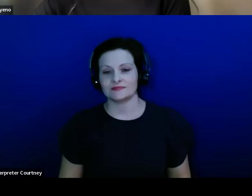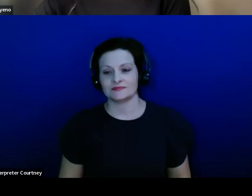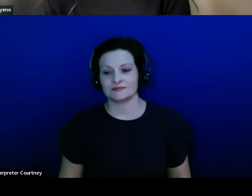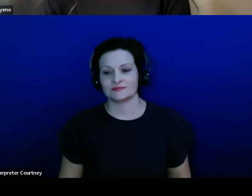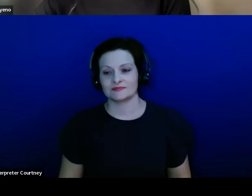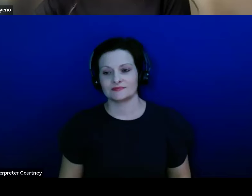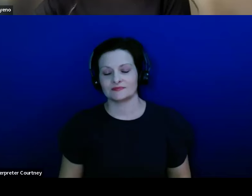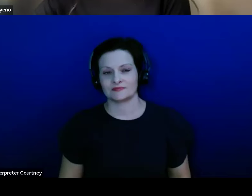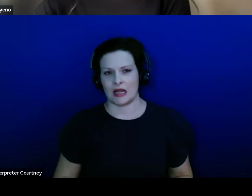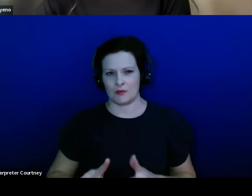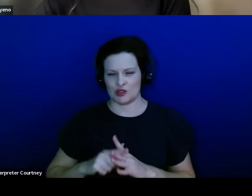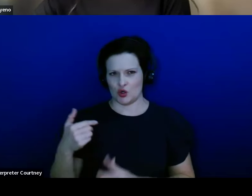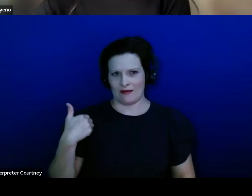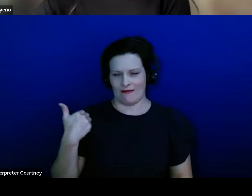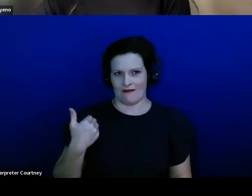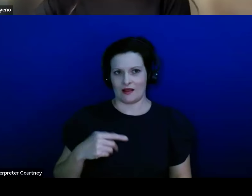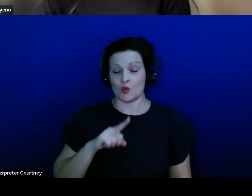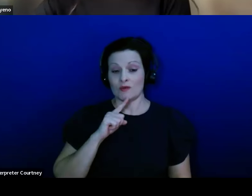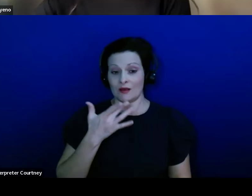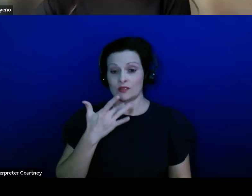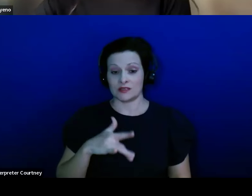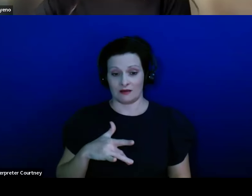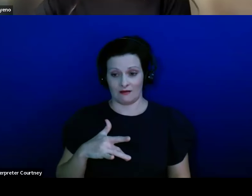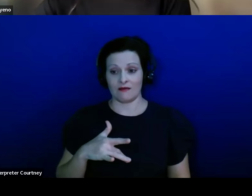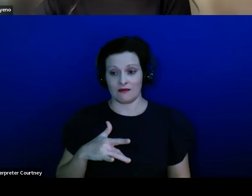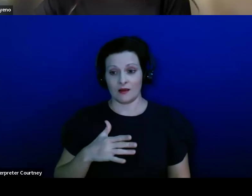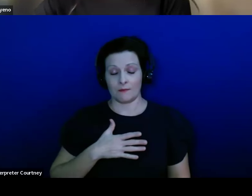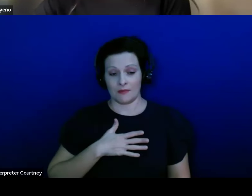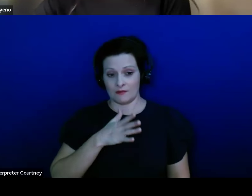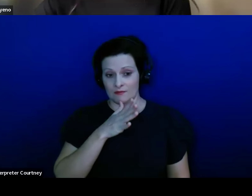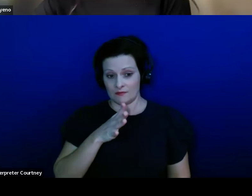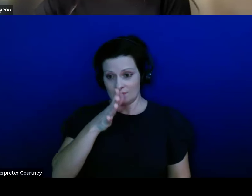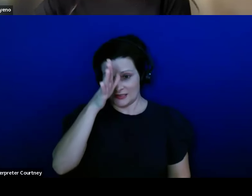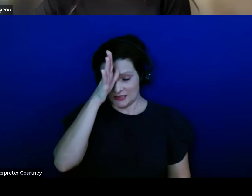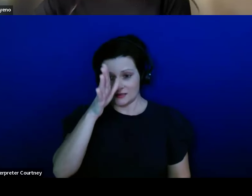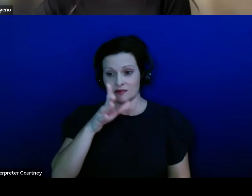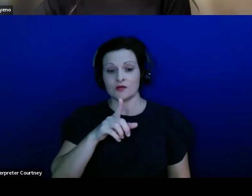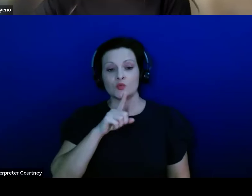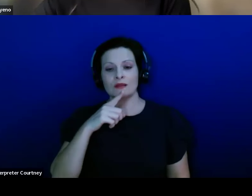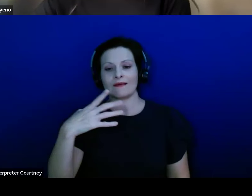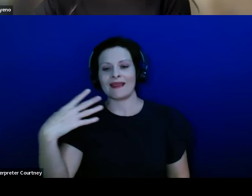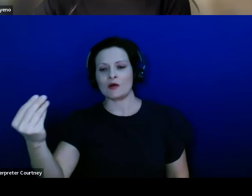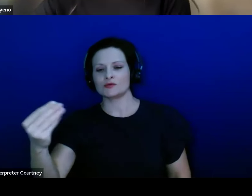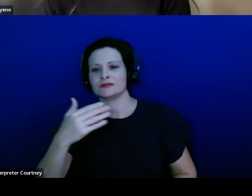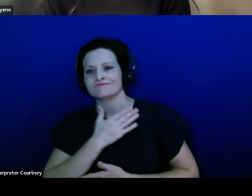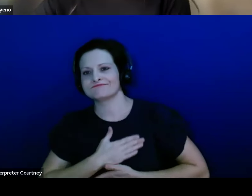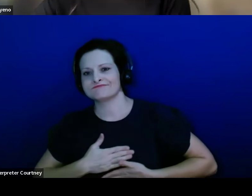started a little earlier. I was very fortunate my parents were very much outdoor enthusiastic so I